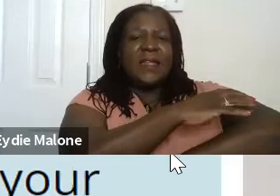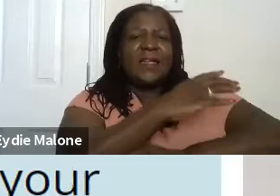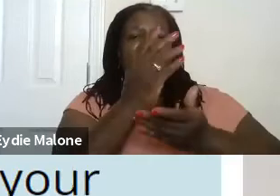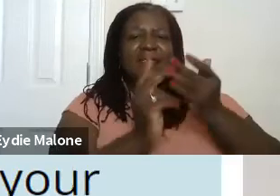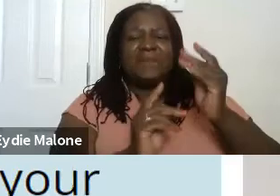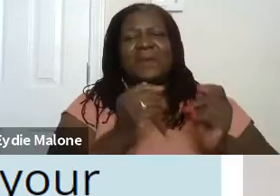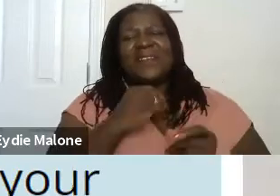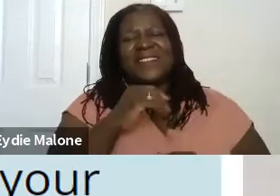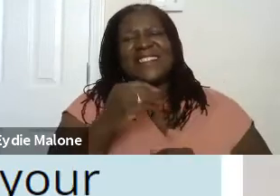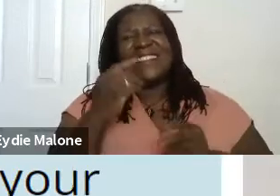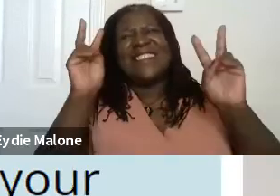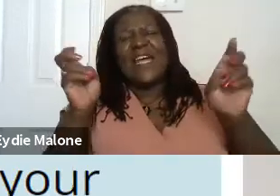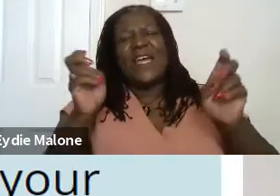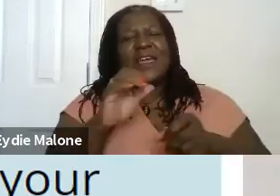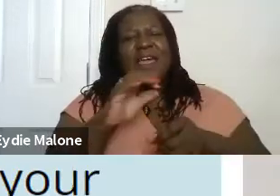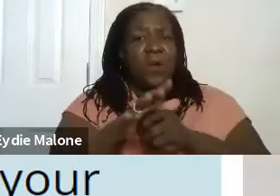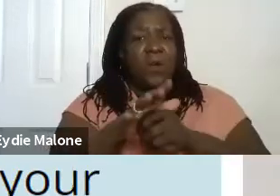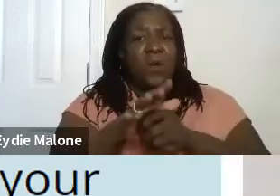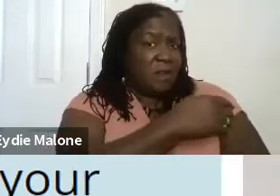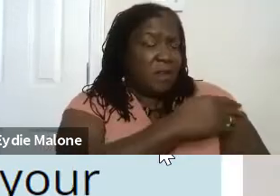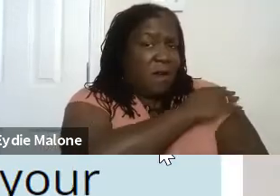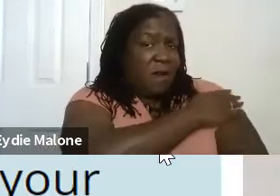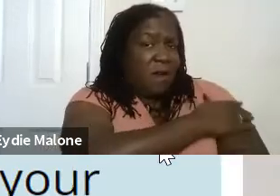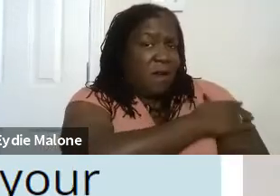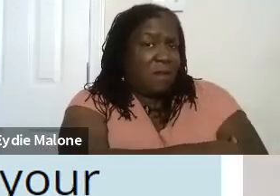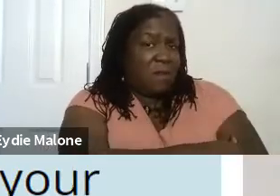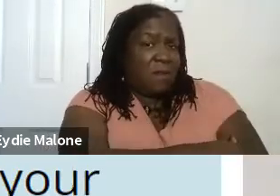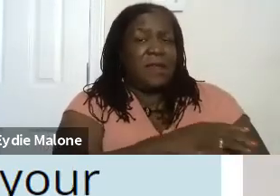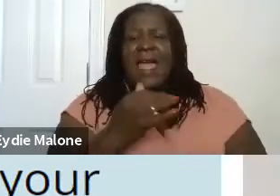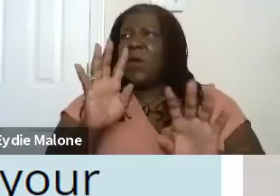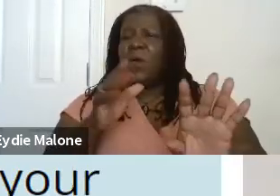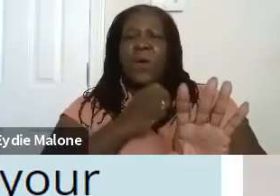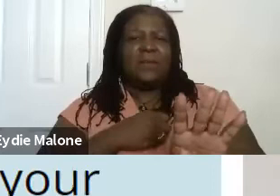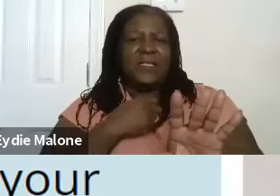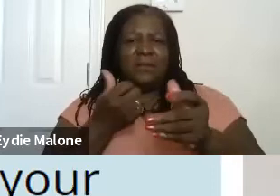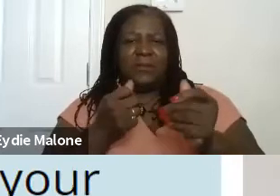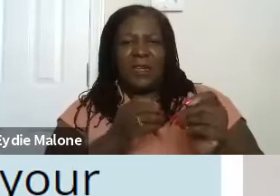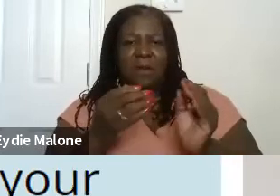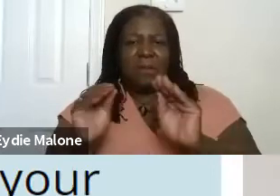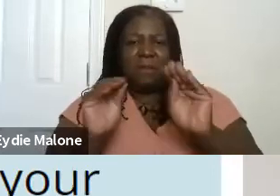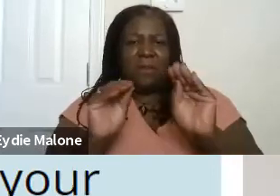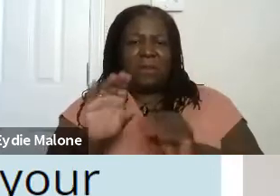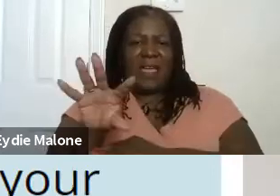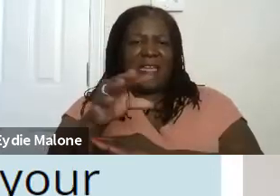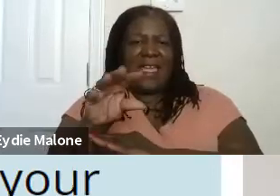Whoops, I'm sorry. I'm trying to move my camera around so I can see all the print. And this